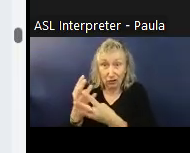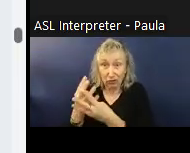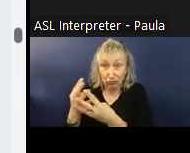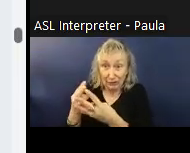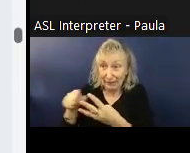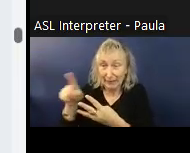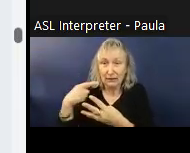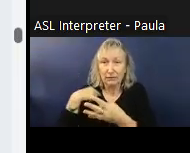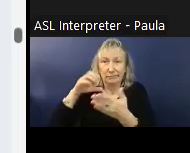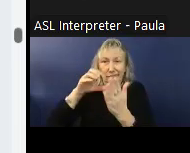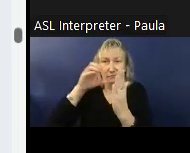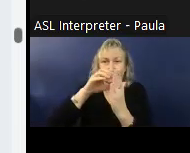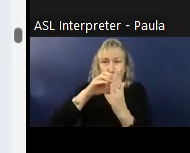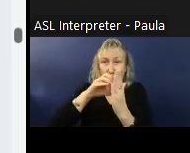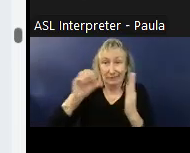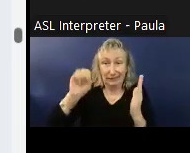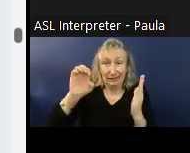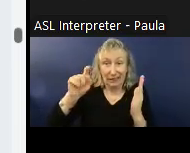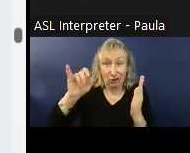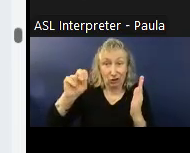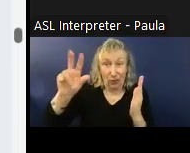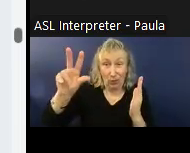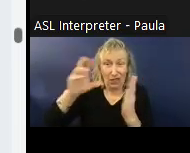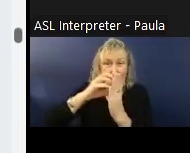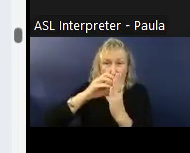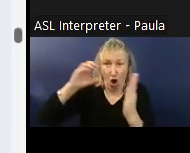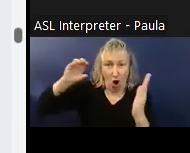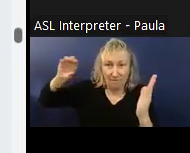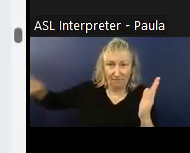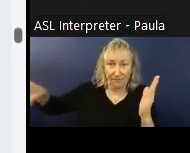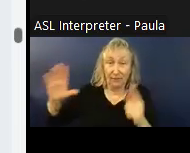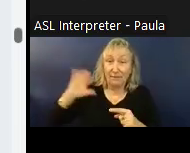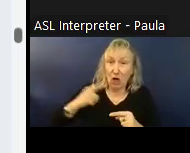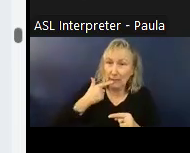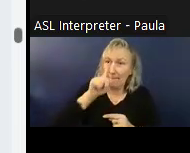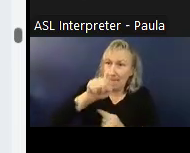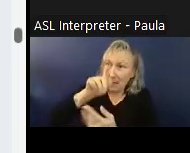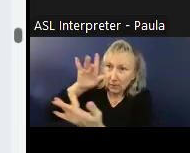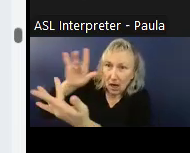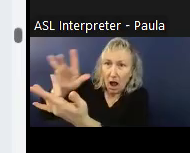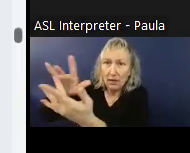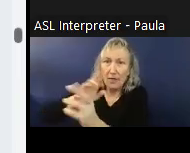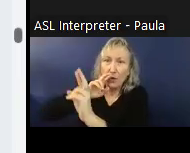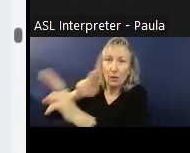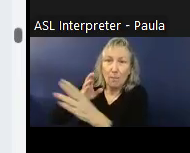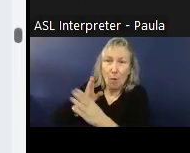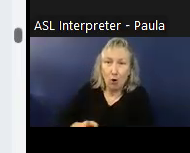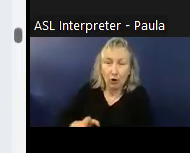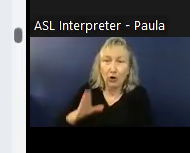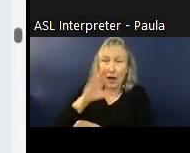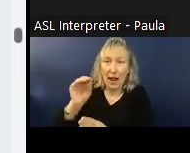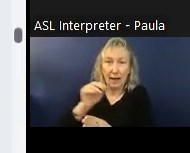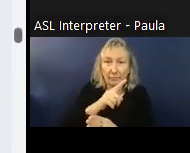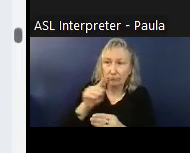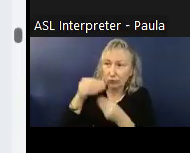This section covered that reporters must be contacted and provided A screening